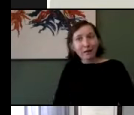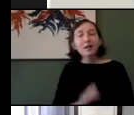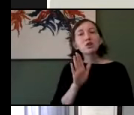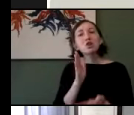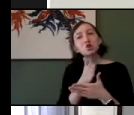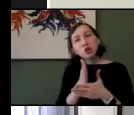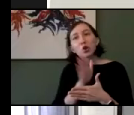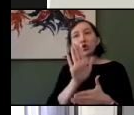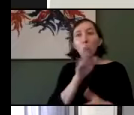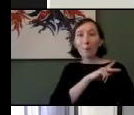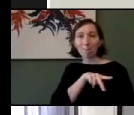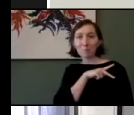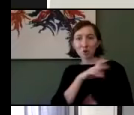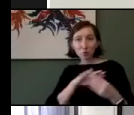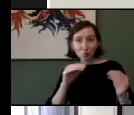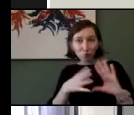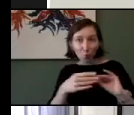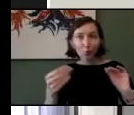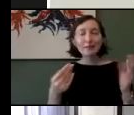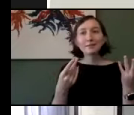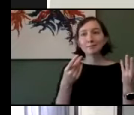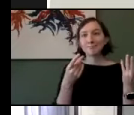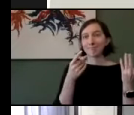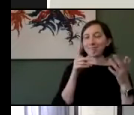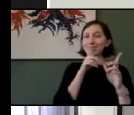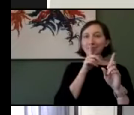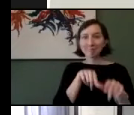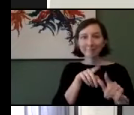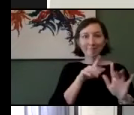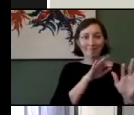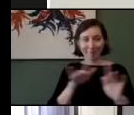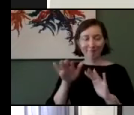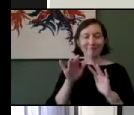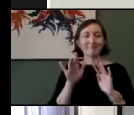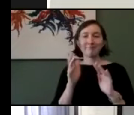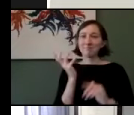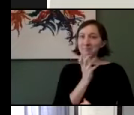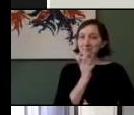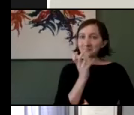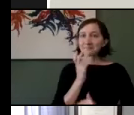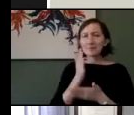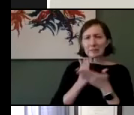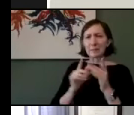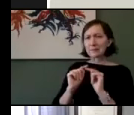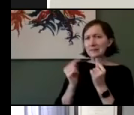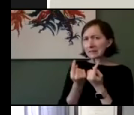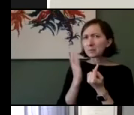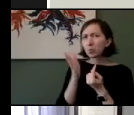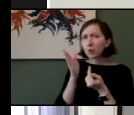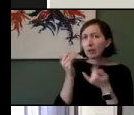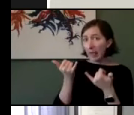I know we'll have some of the team read out questions too.